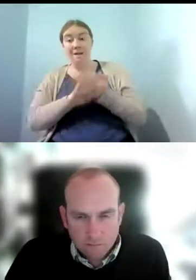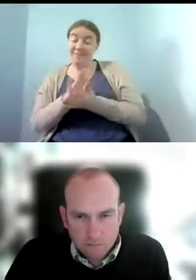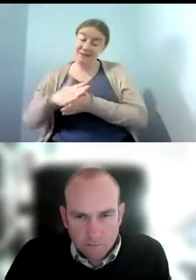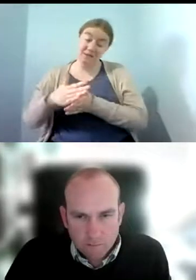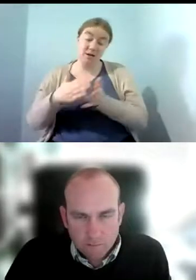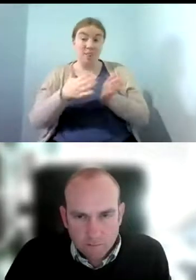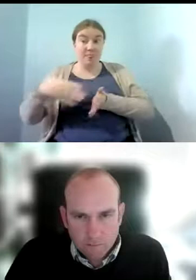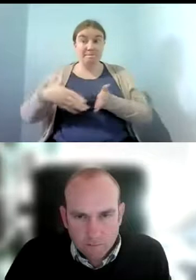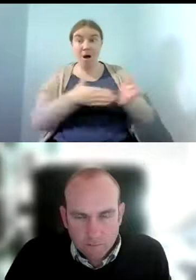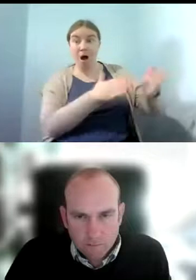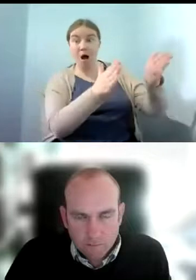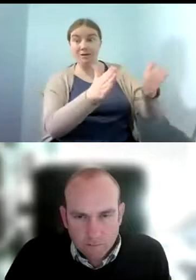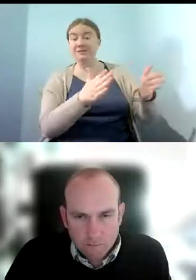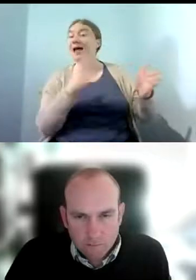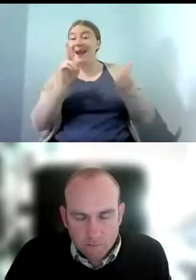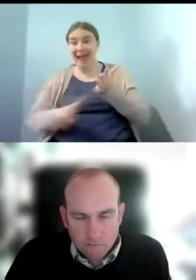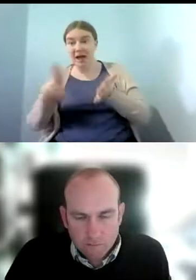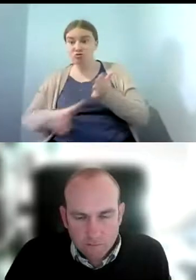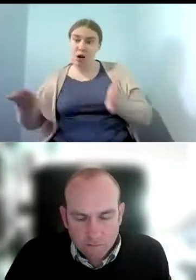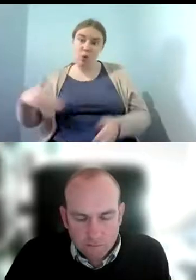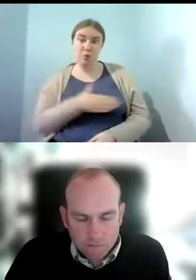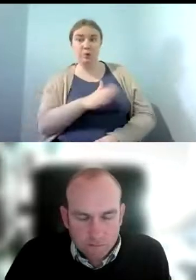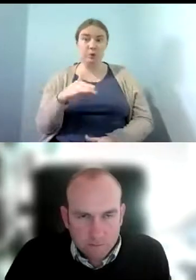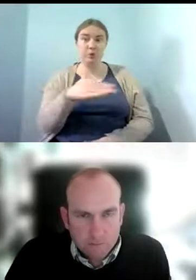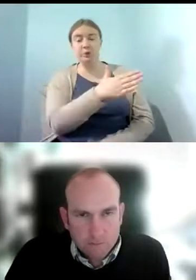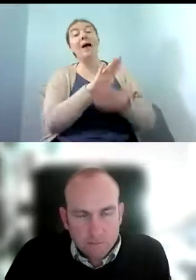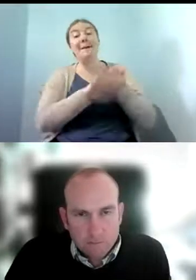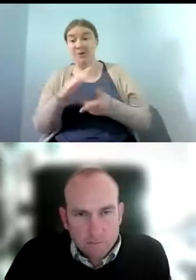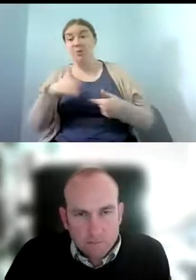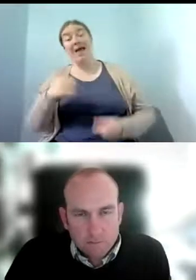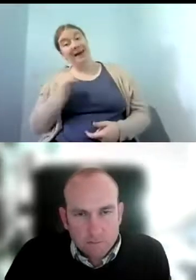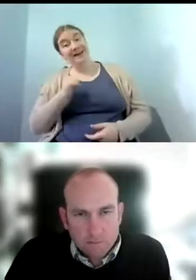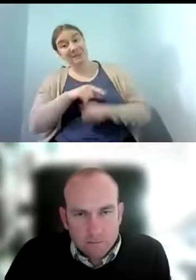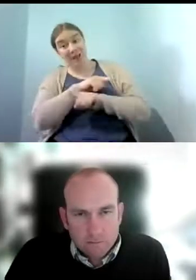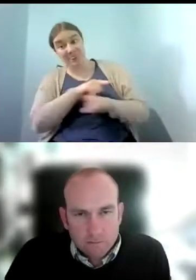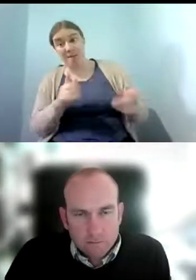they can do what they would naturally do does mean that we expect to see them over generations being